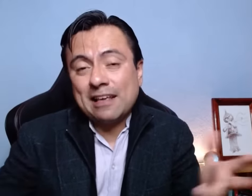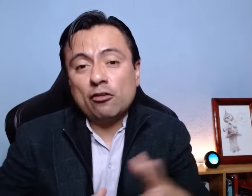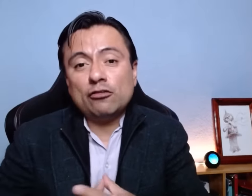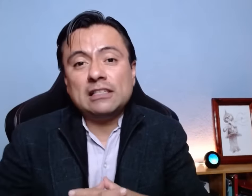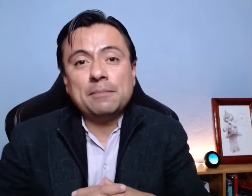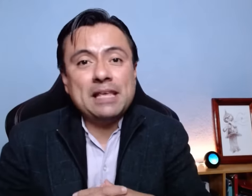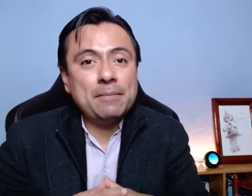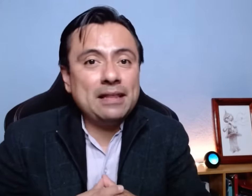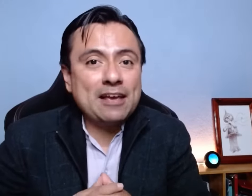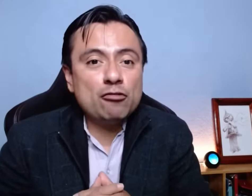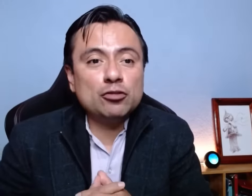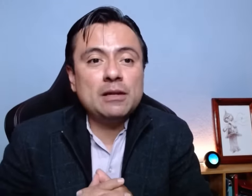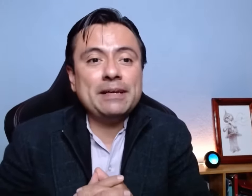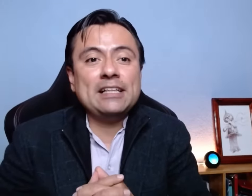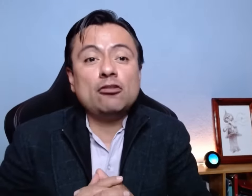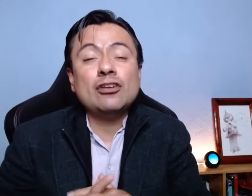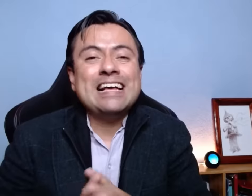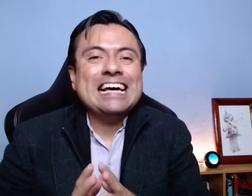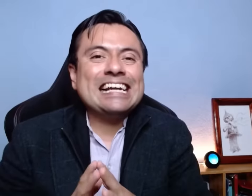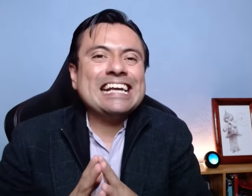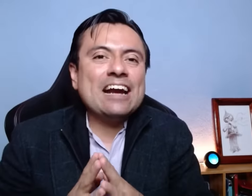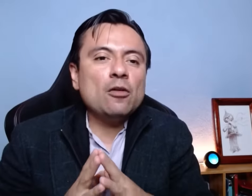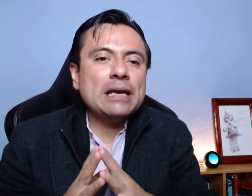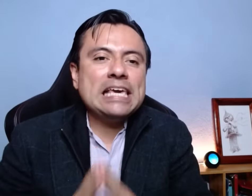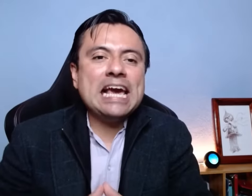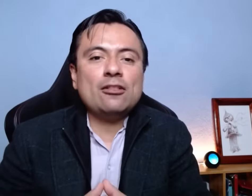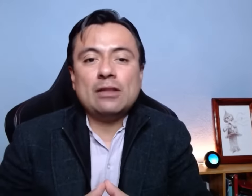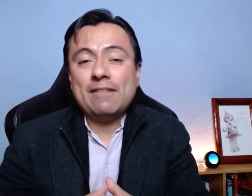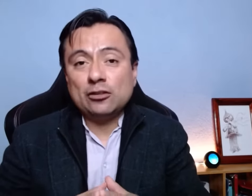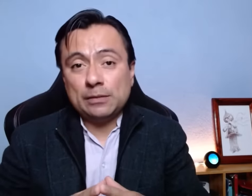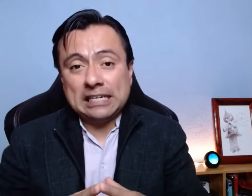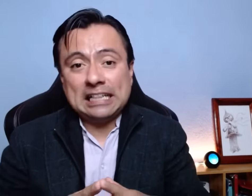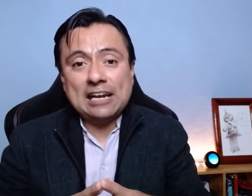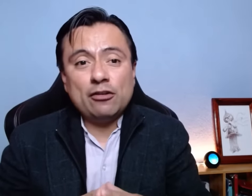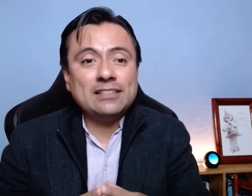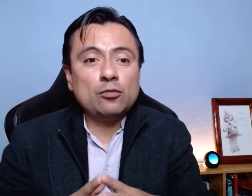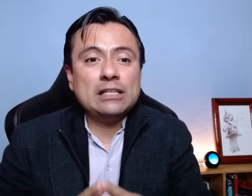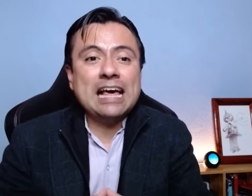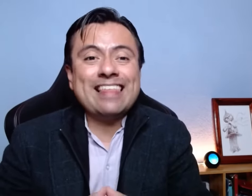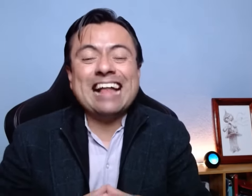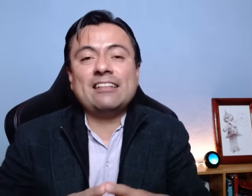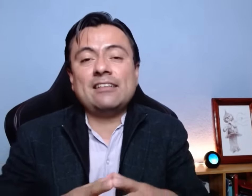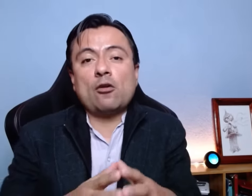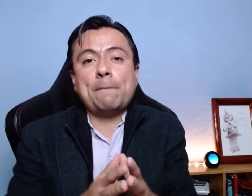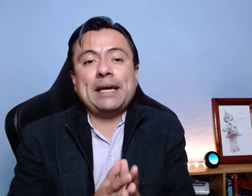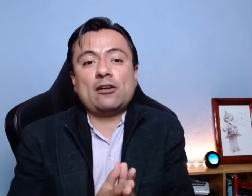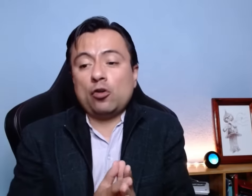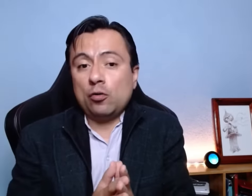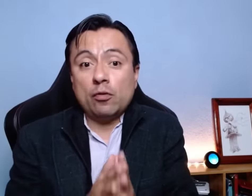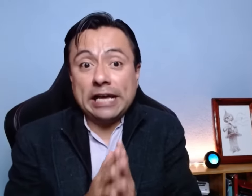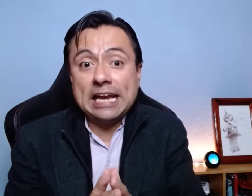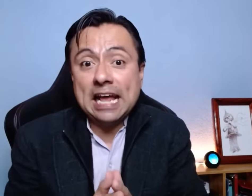a few minutes is what happened last September 2, 2022 Ricardo Mejía still undersecretary of security